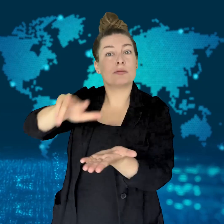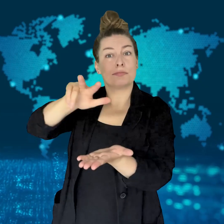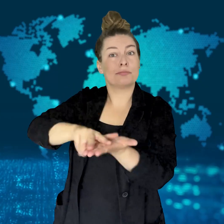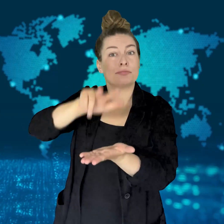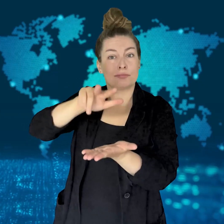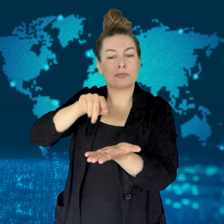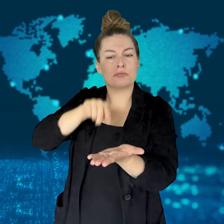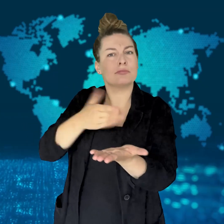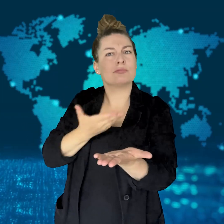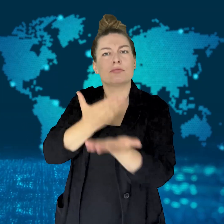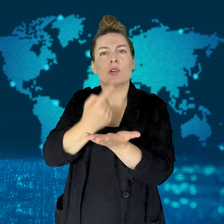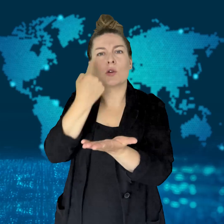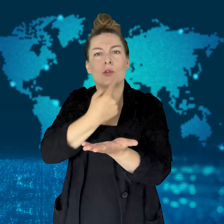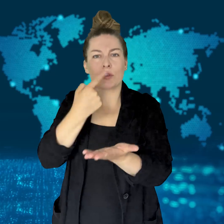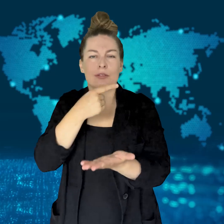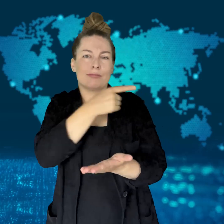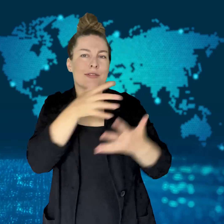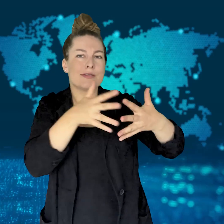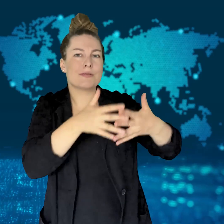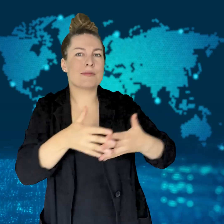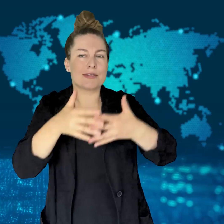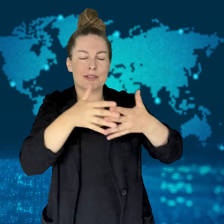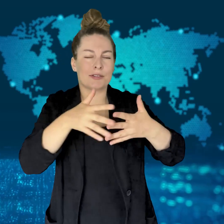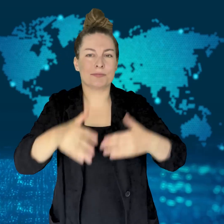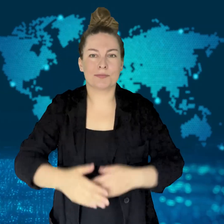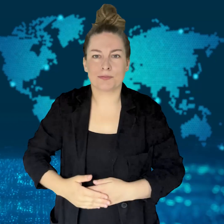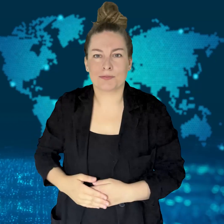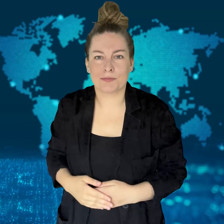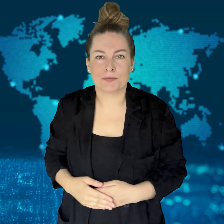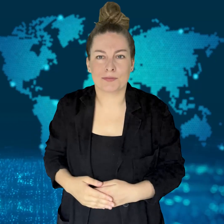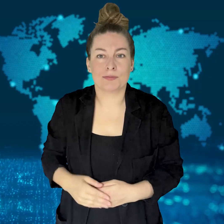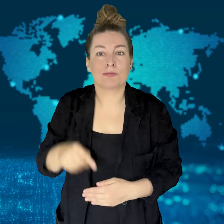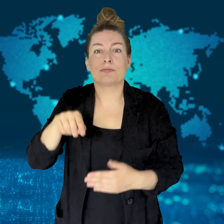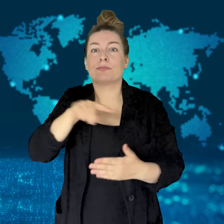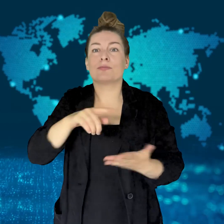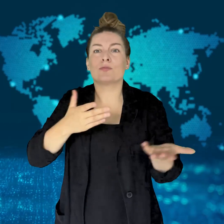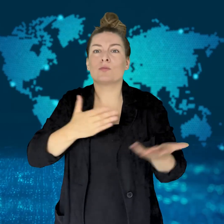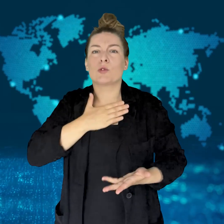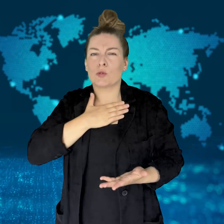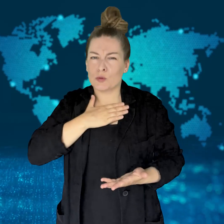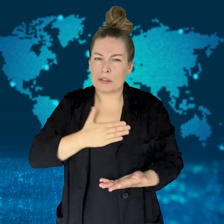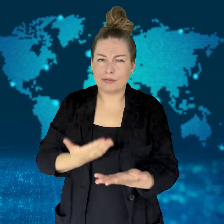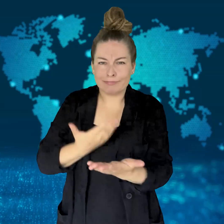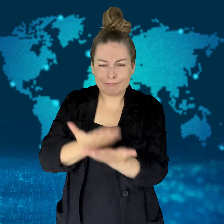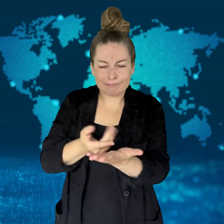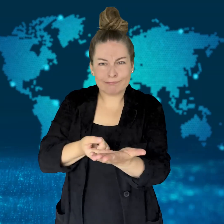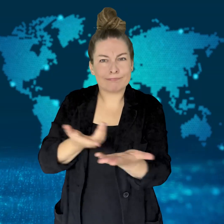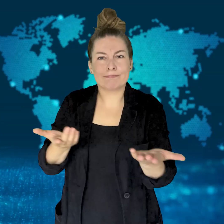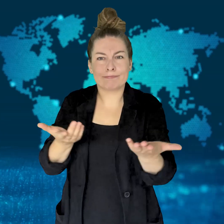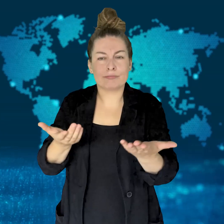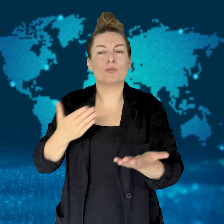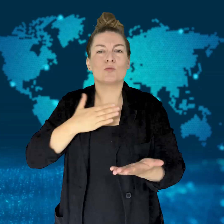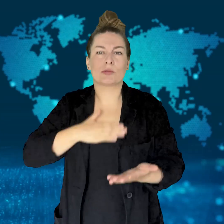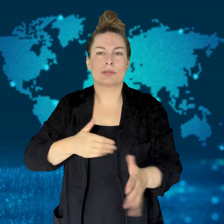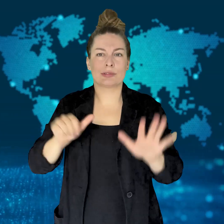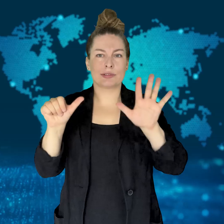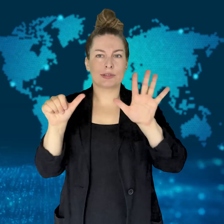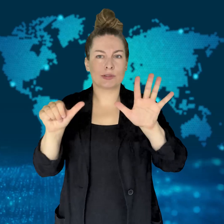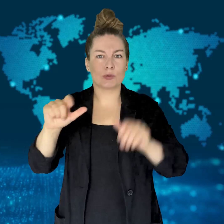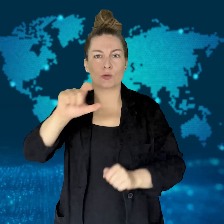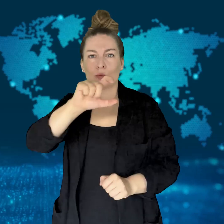It called for a first phase in which there would be a six-week ceasefire